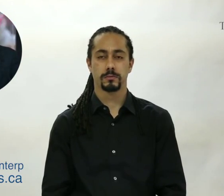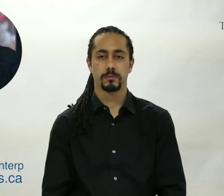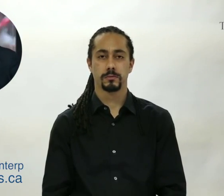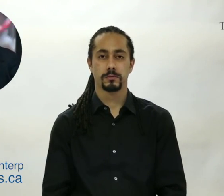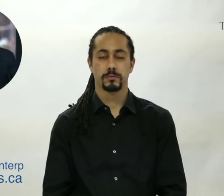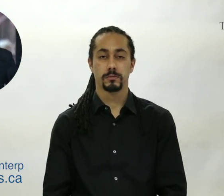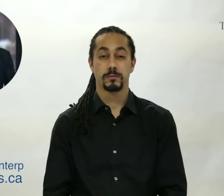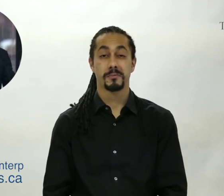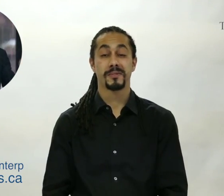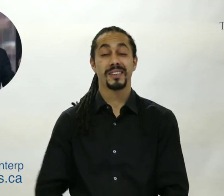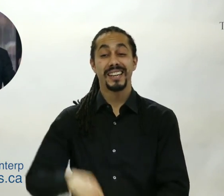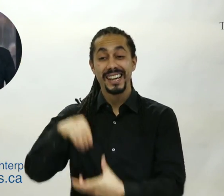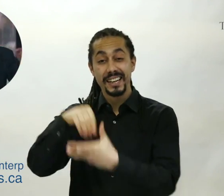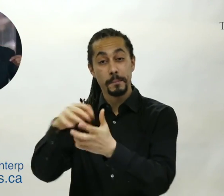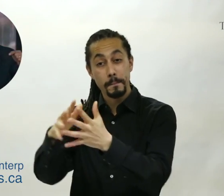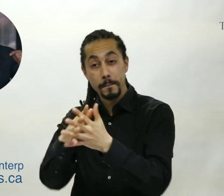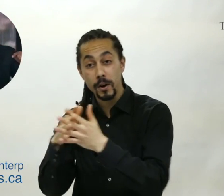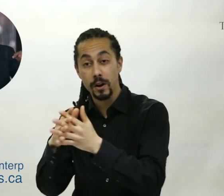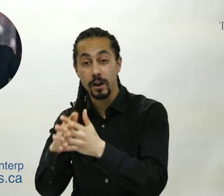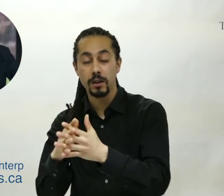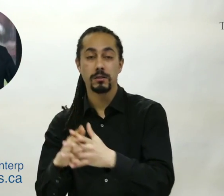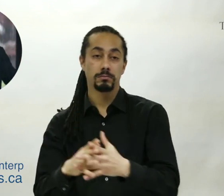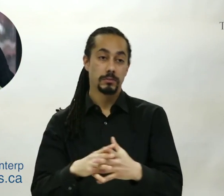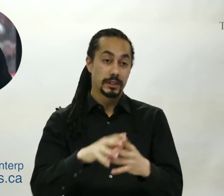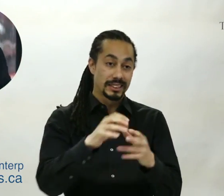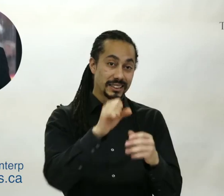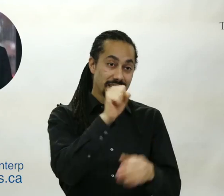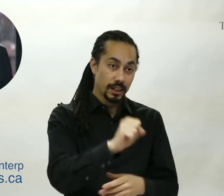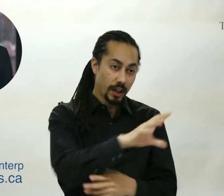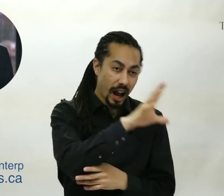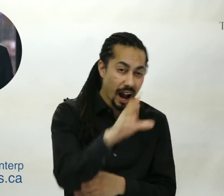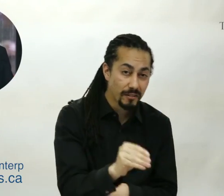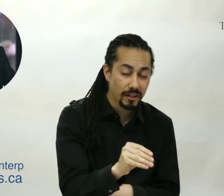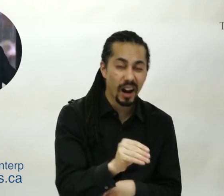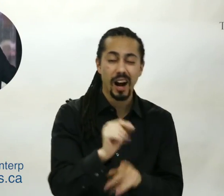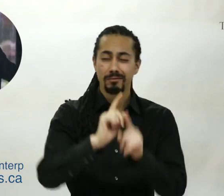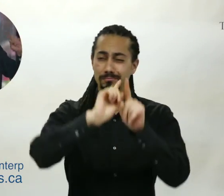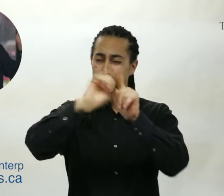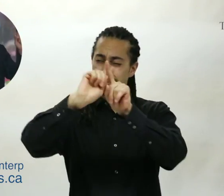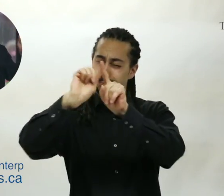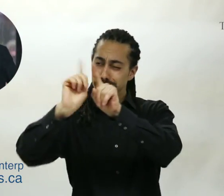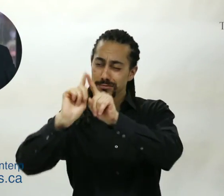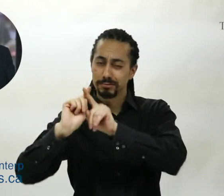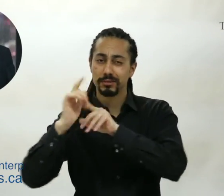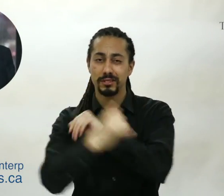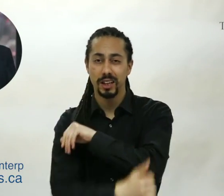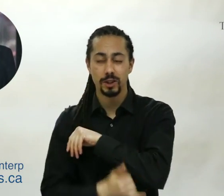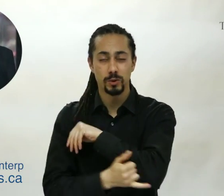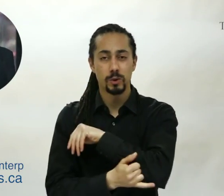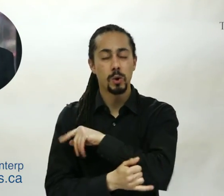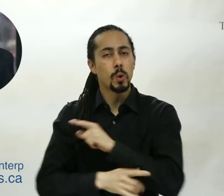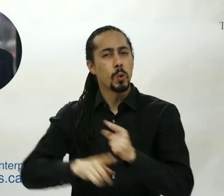But in America, and in South Africa, and in countries all around the globe,